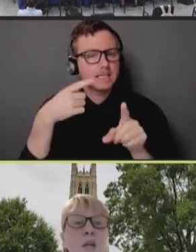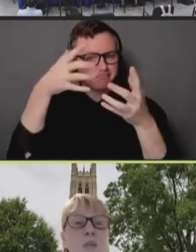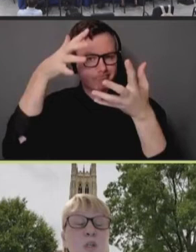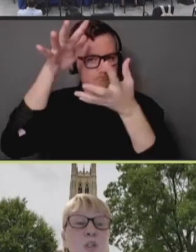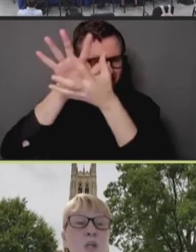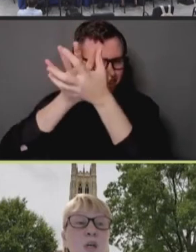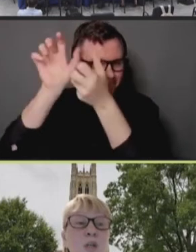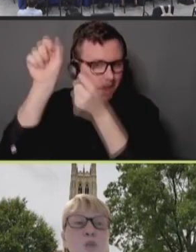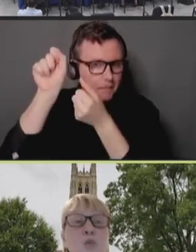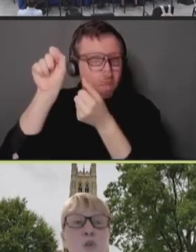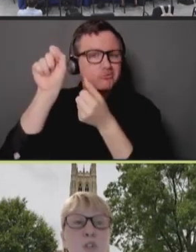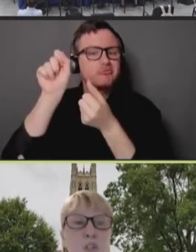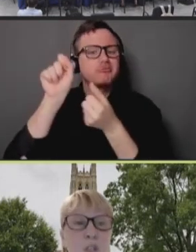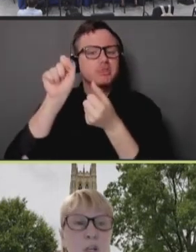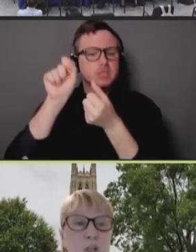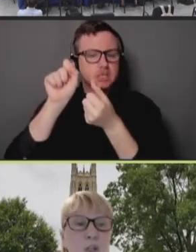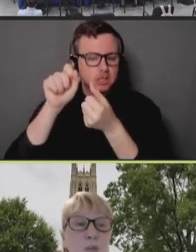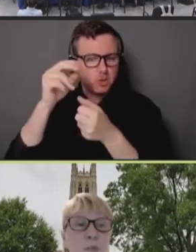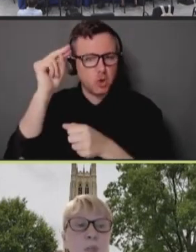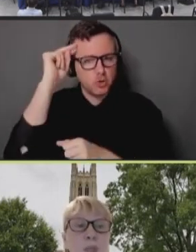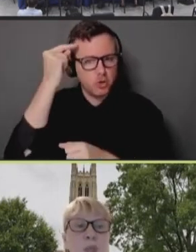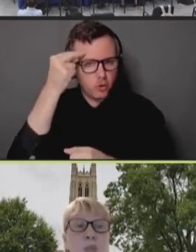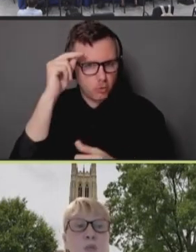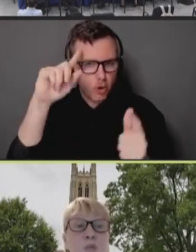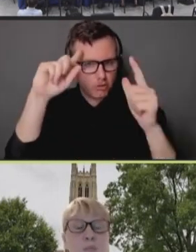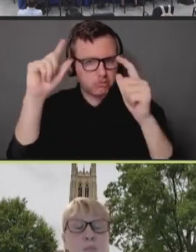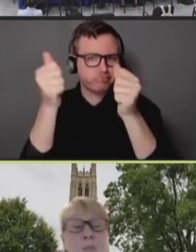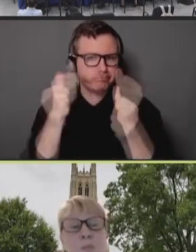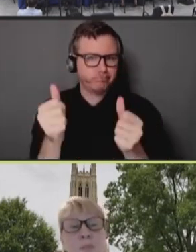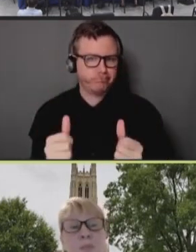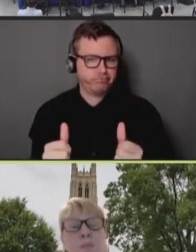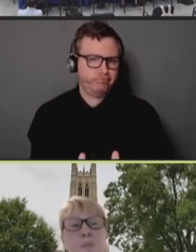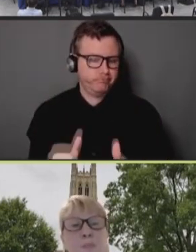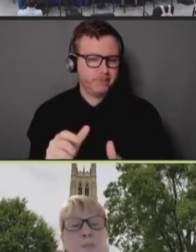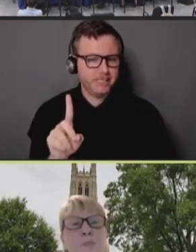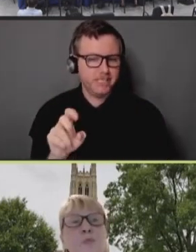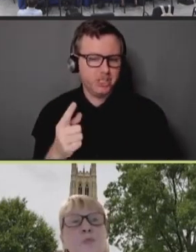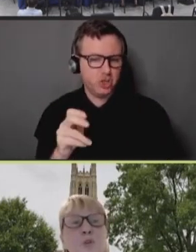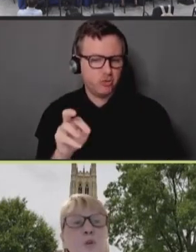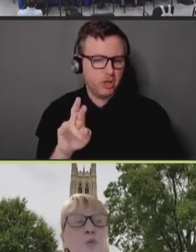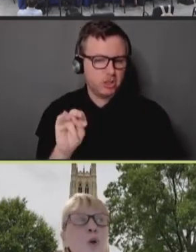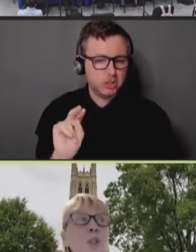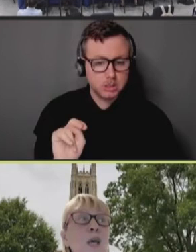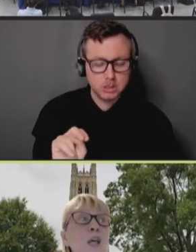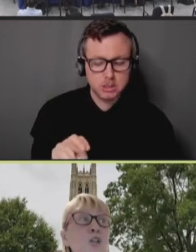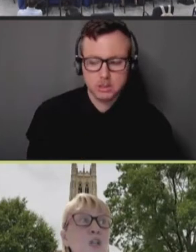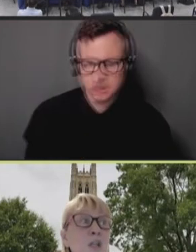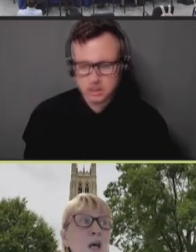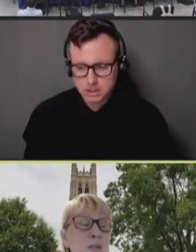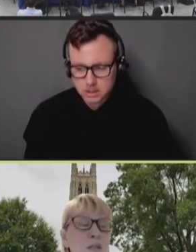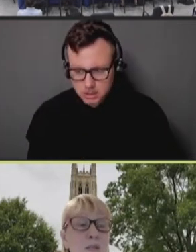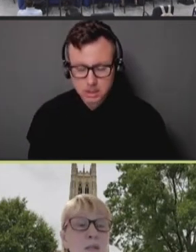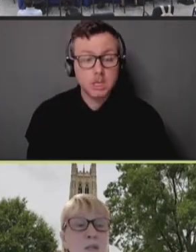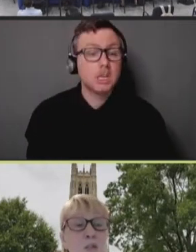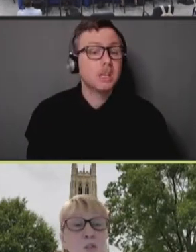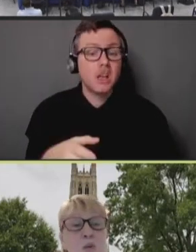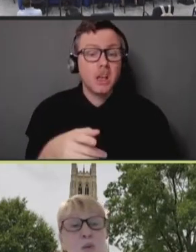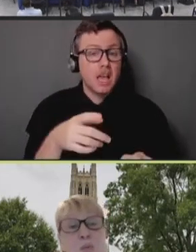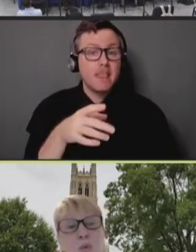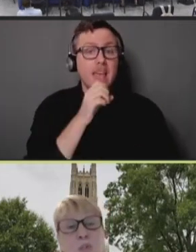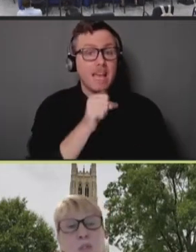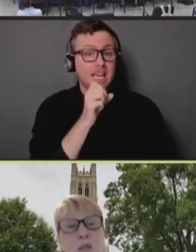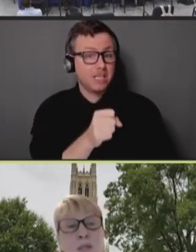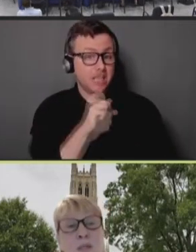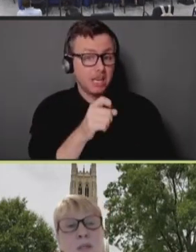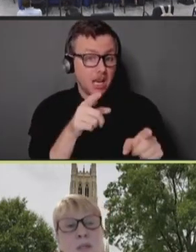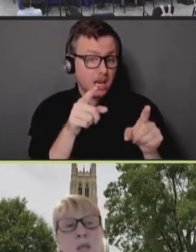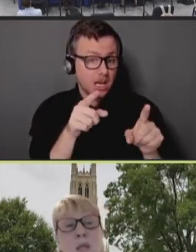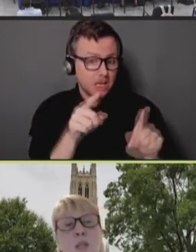So, what aging does through immune senescence?